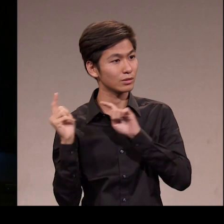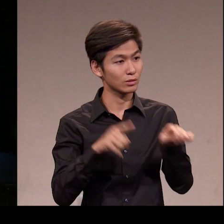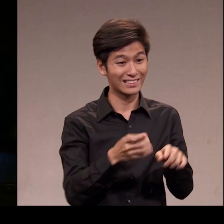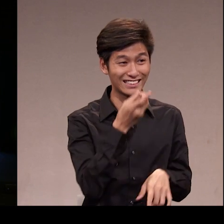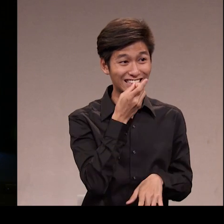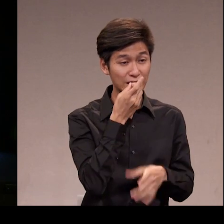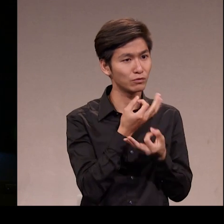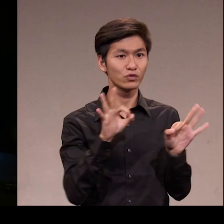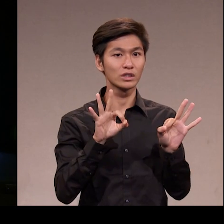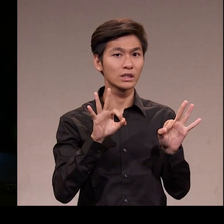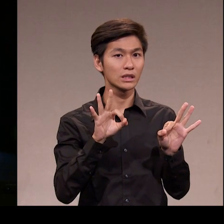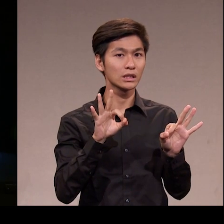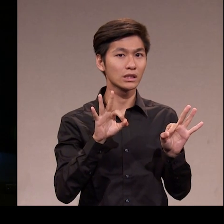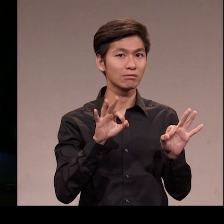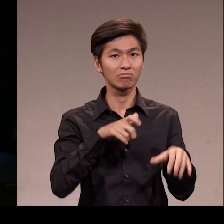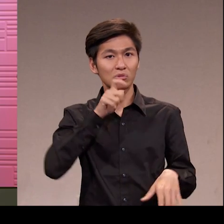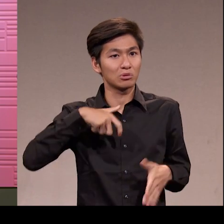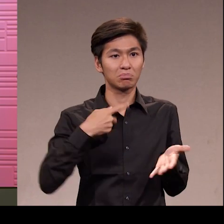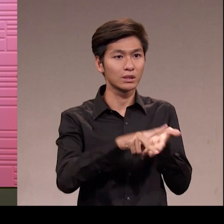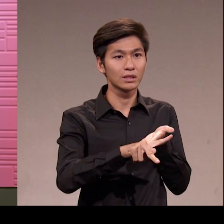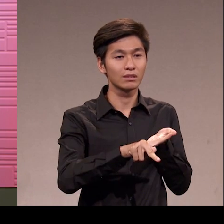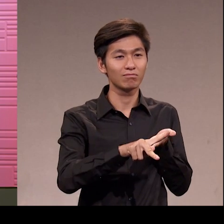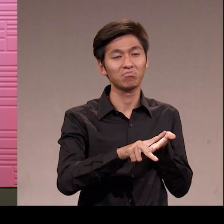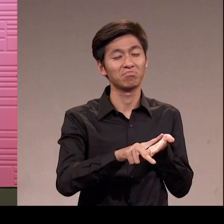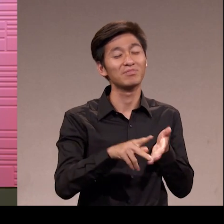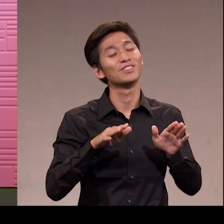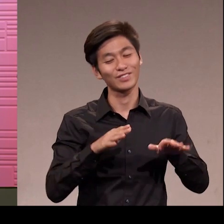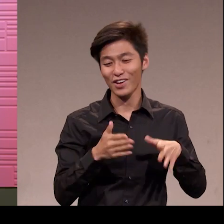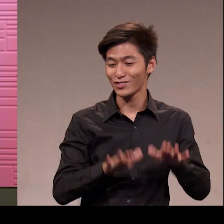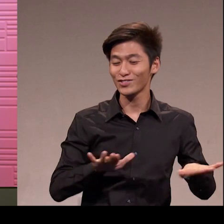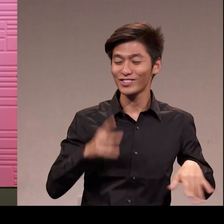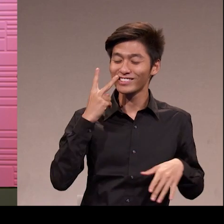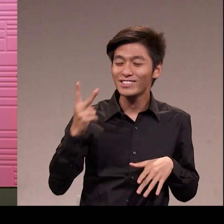So the children are relieved that they don't have to pay, or they pay less.